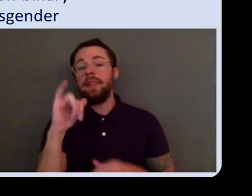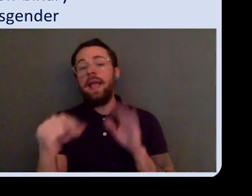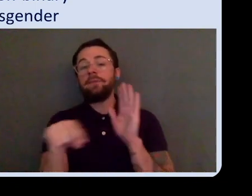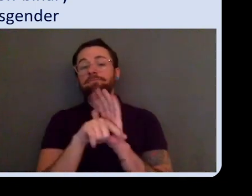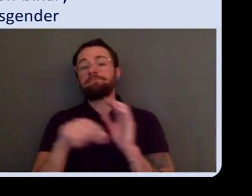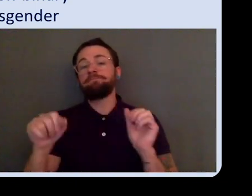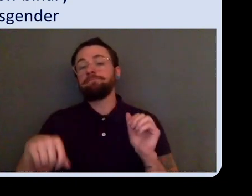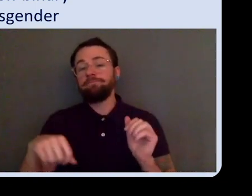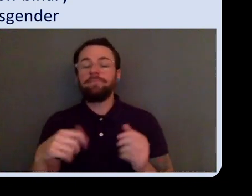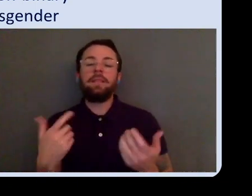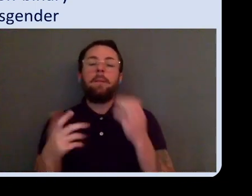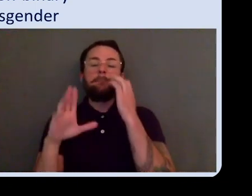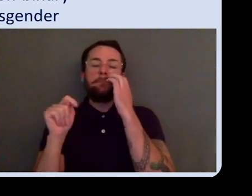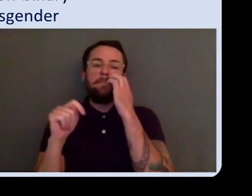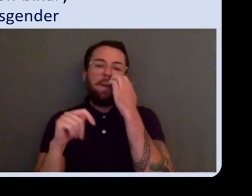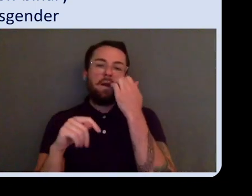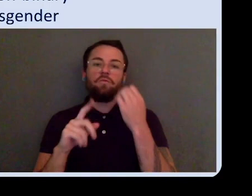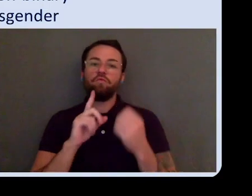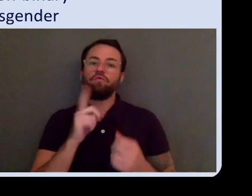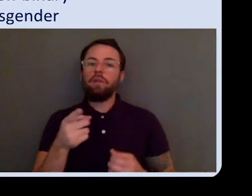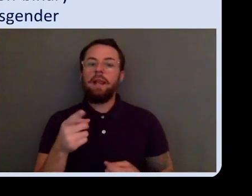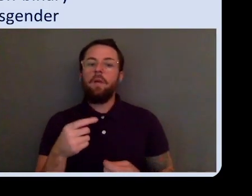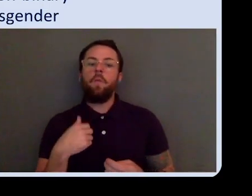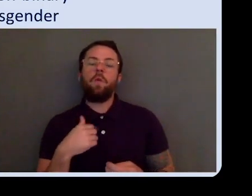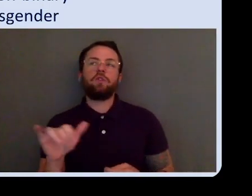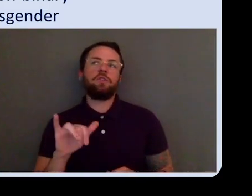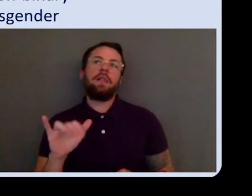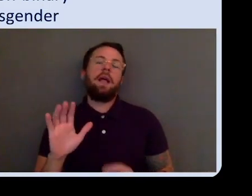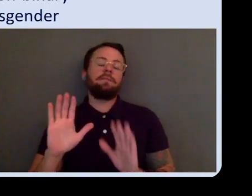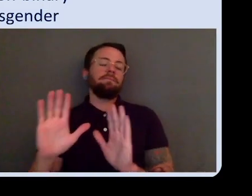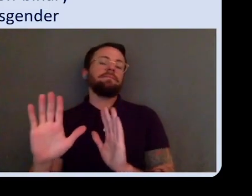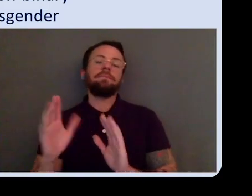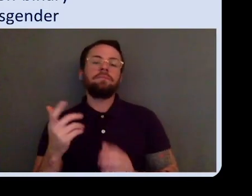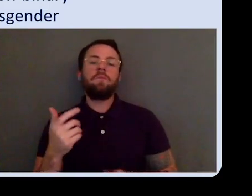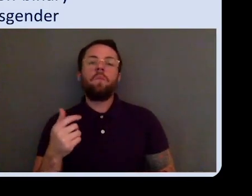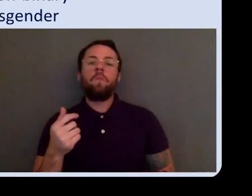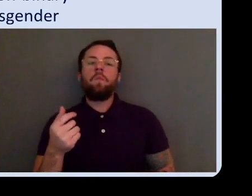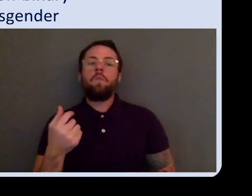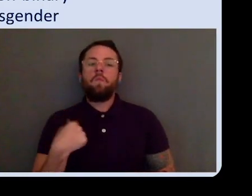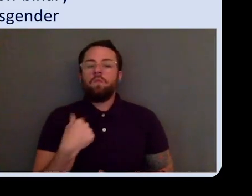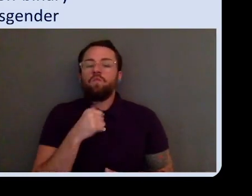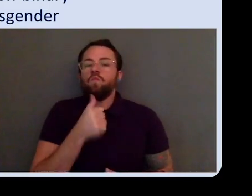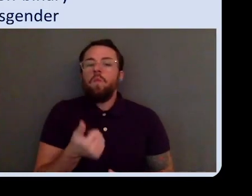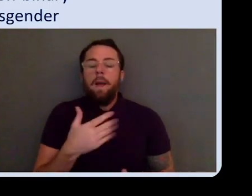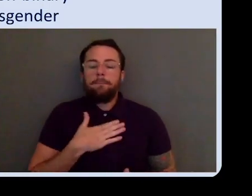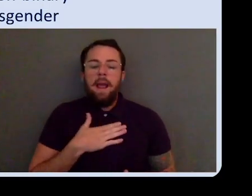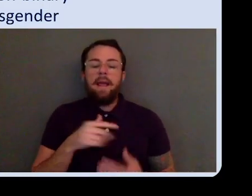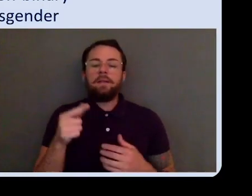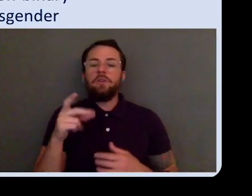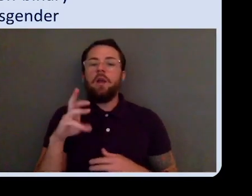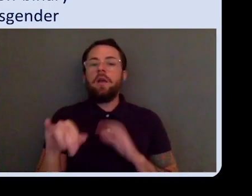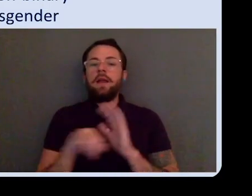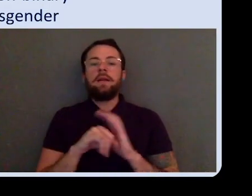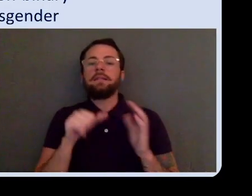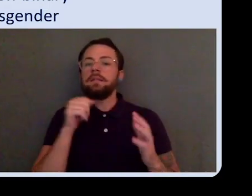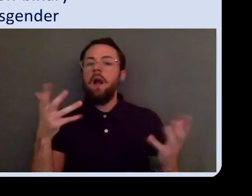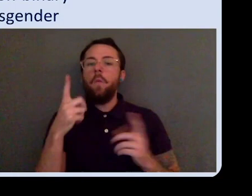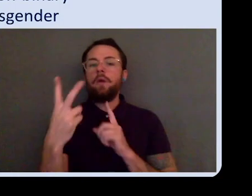The feeling of not matching may seem like a negative thing, but we need to push back at that.